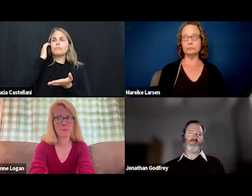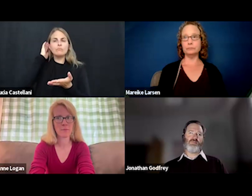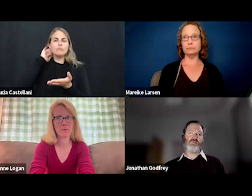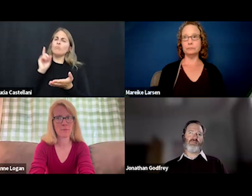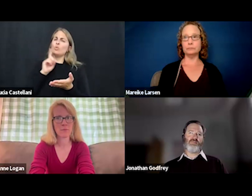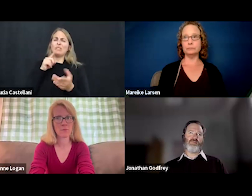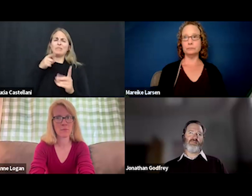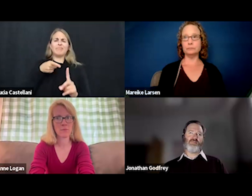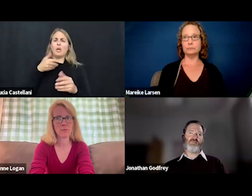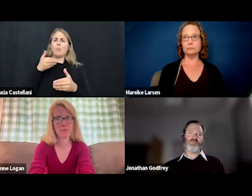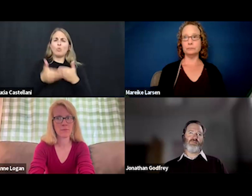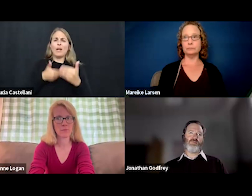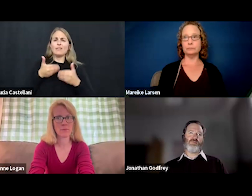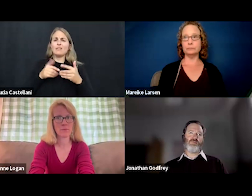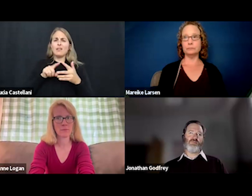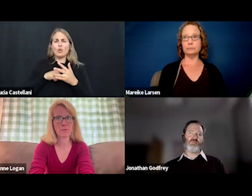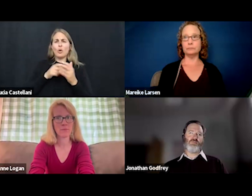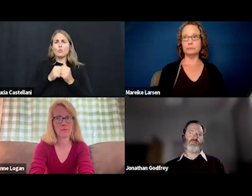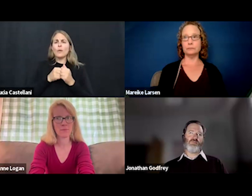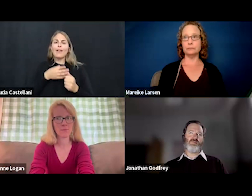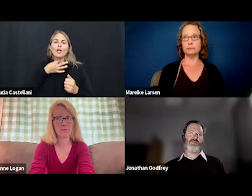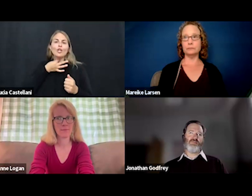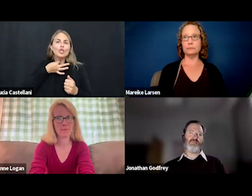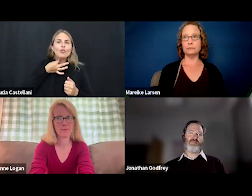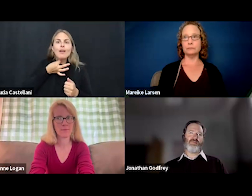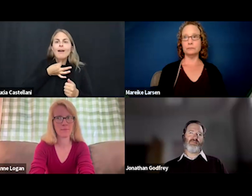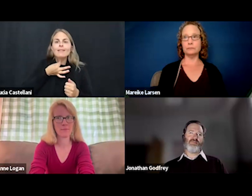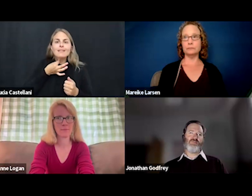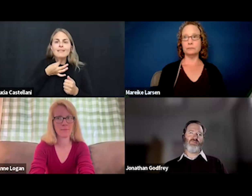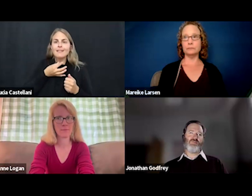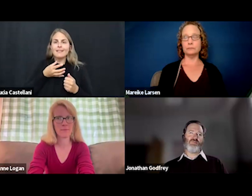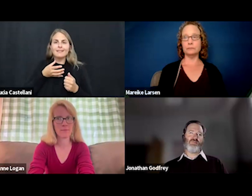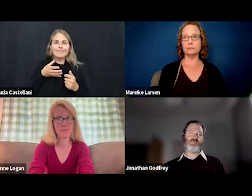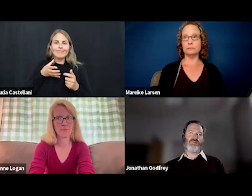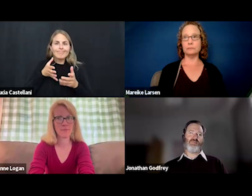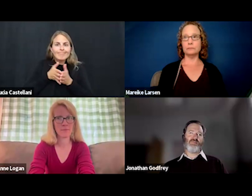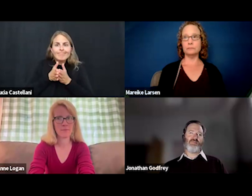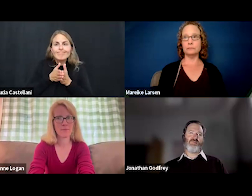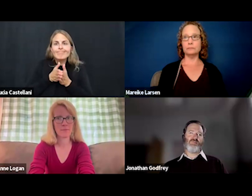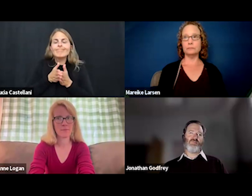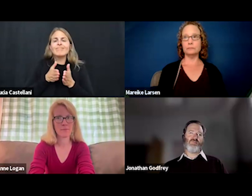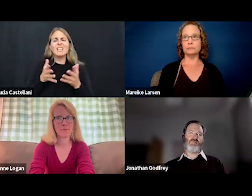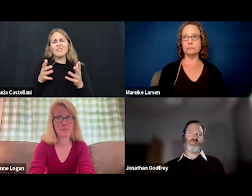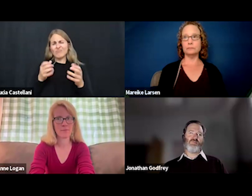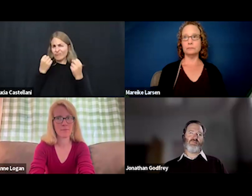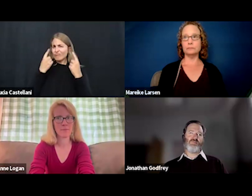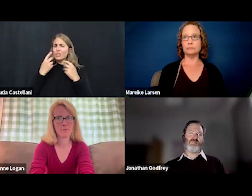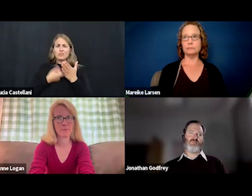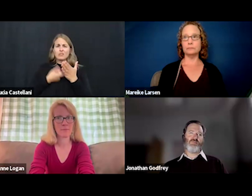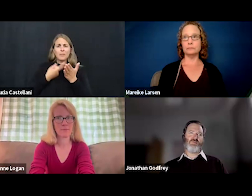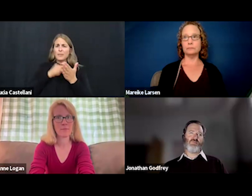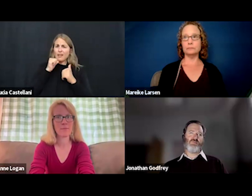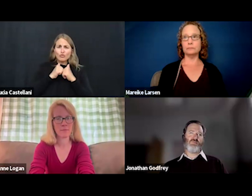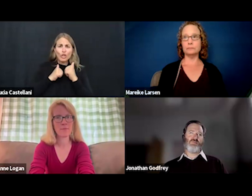starts with a curiosity-driven, unstructured, and sometimes maybe even slightly chaotic series